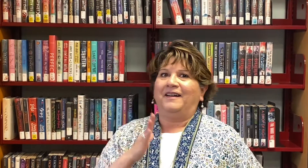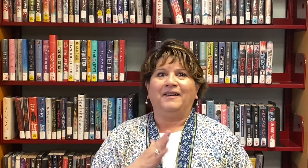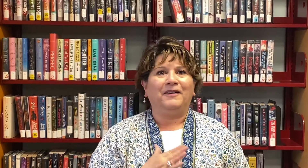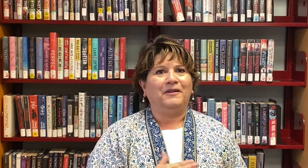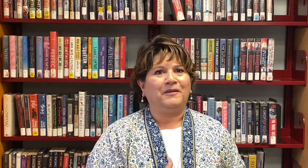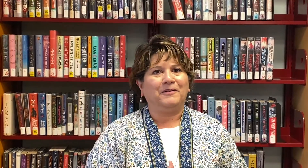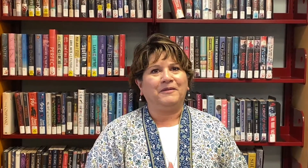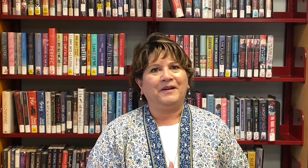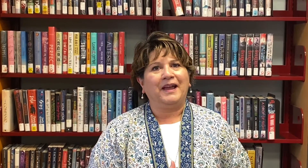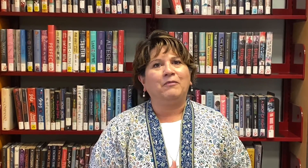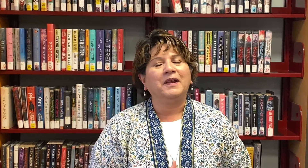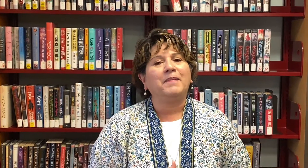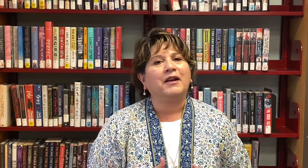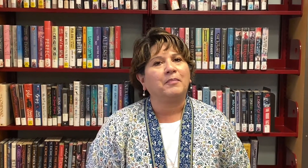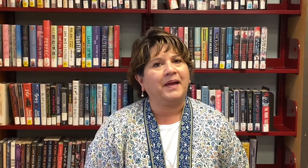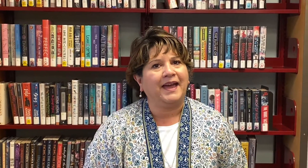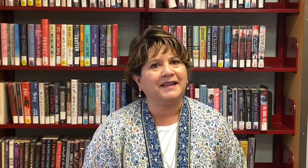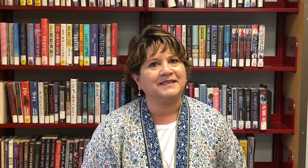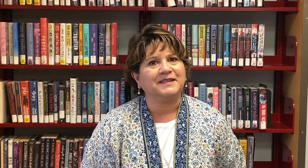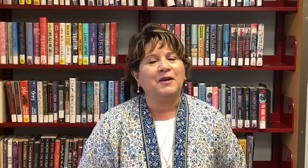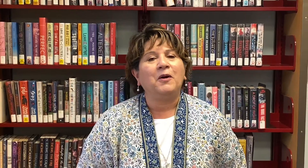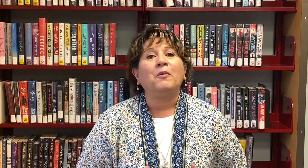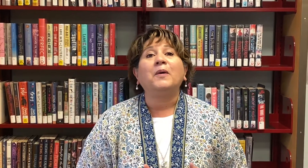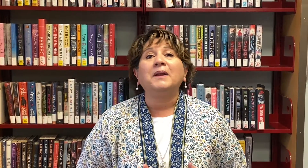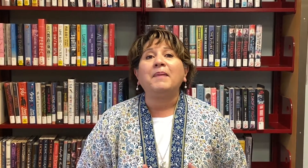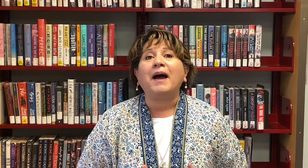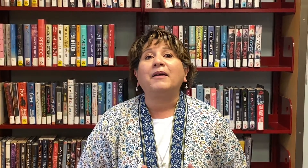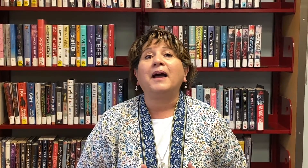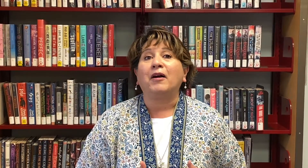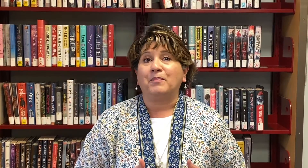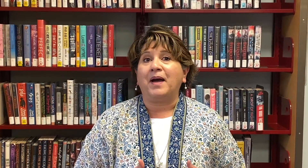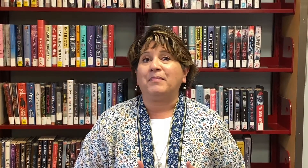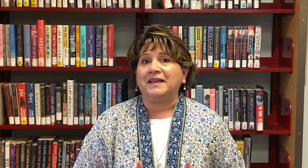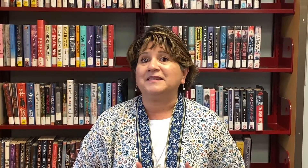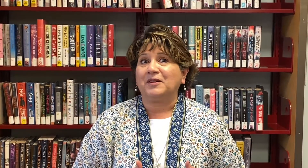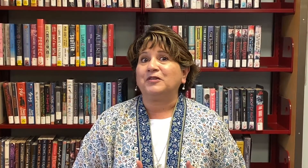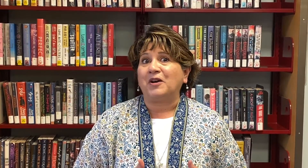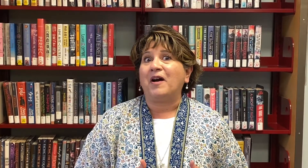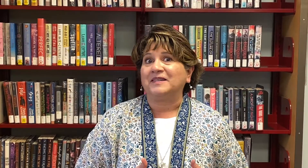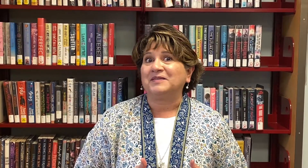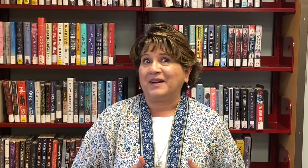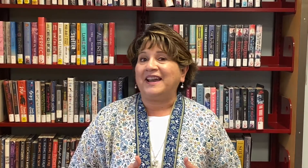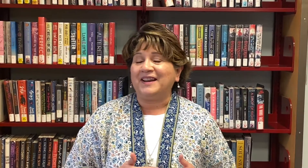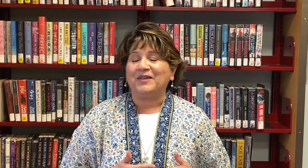Oh, and what about our pets? What about our puppies? Our dogs, right?